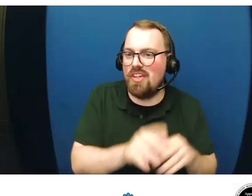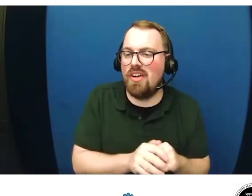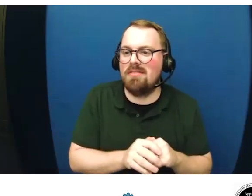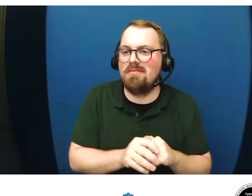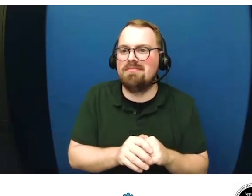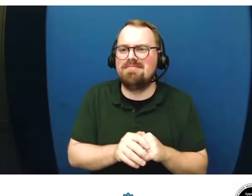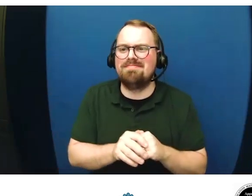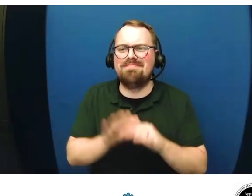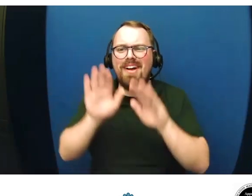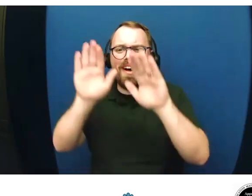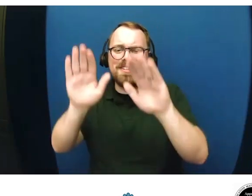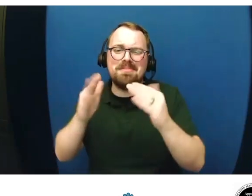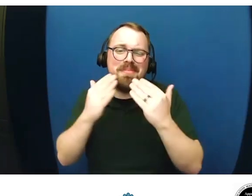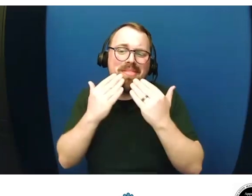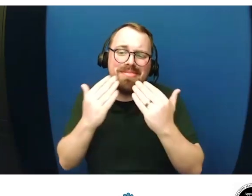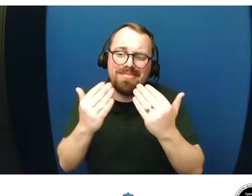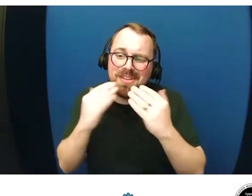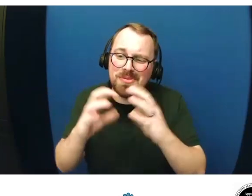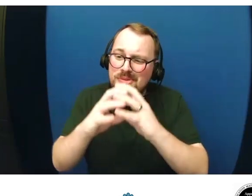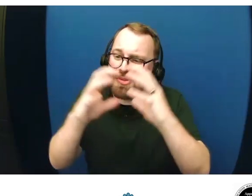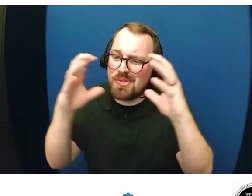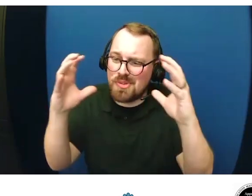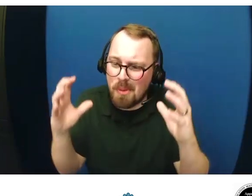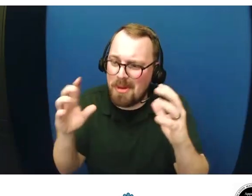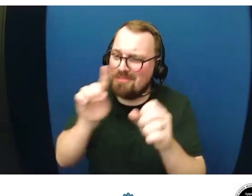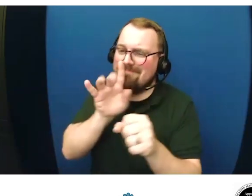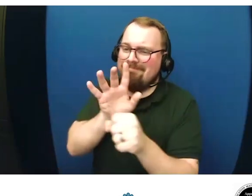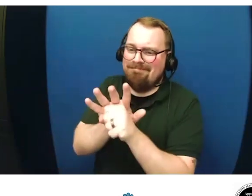Fabulous. Thank you all so much for taking the time to share in